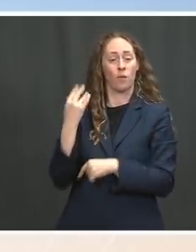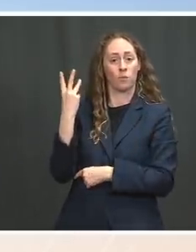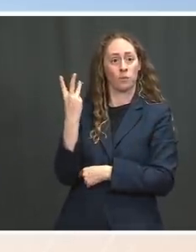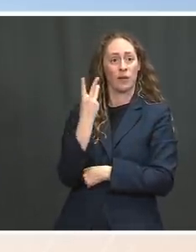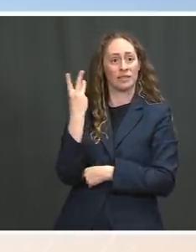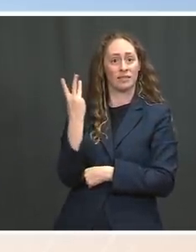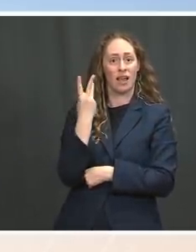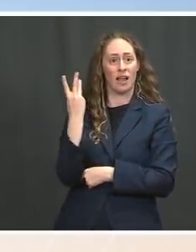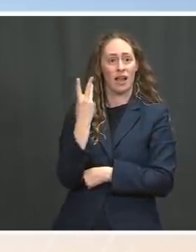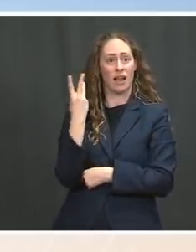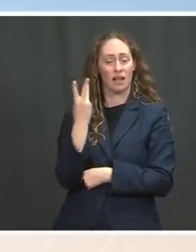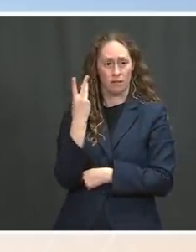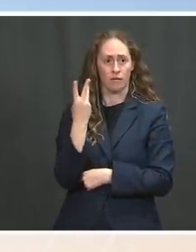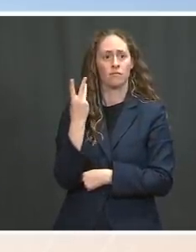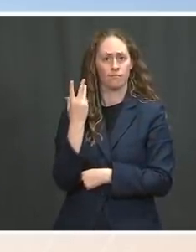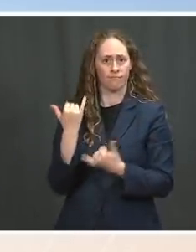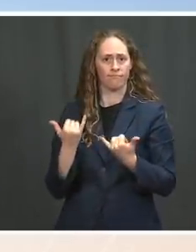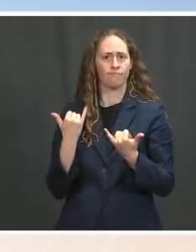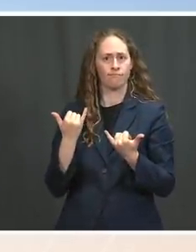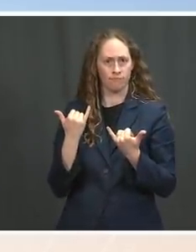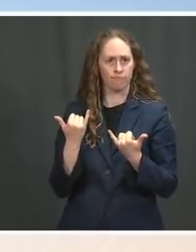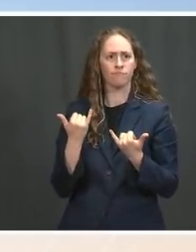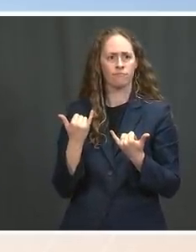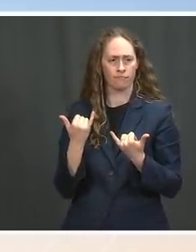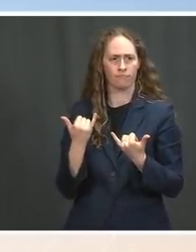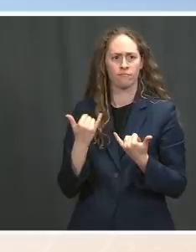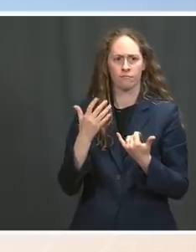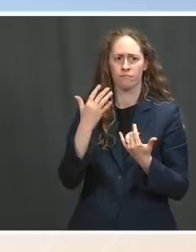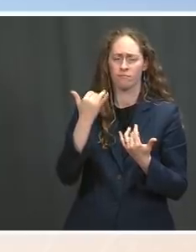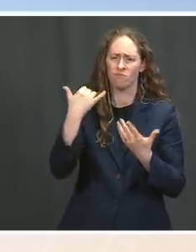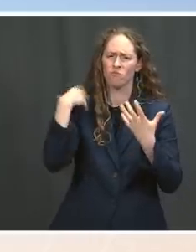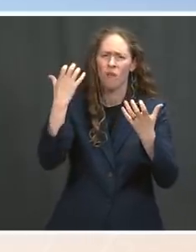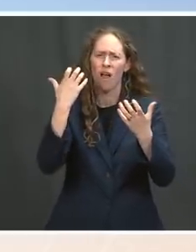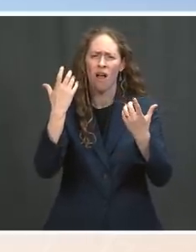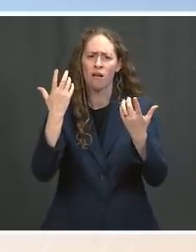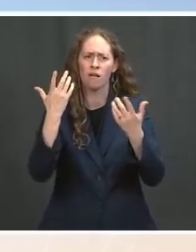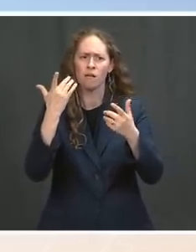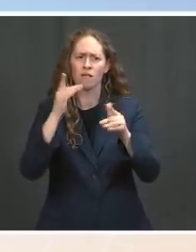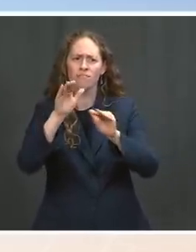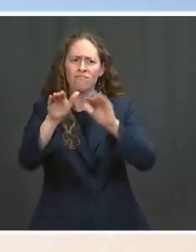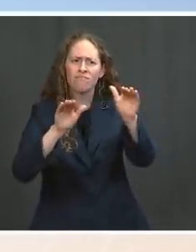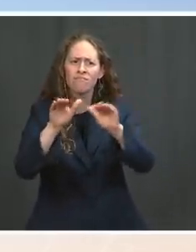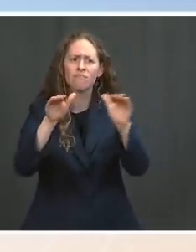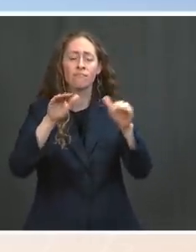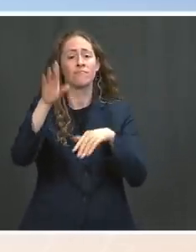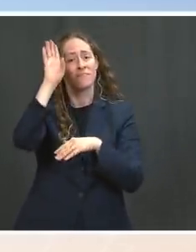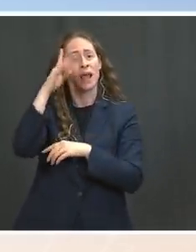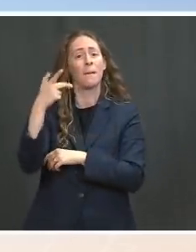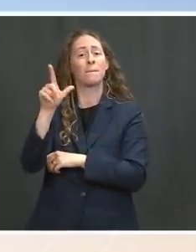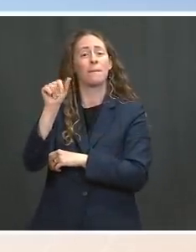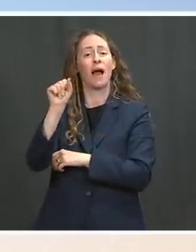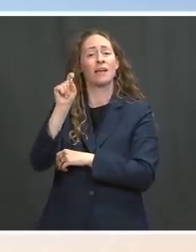One in ten gas stations in D.C. is out of gas, and the figures are far higher in the South. Is the Biden administration